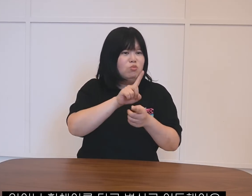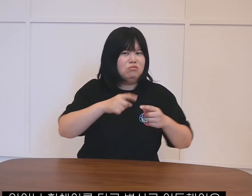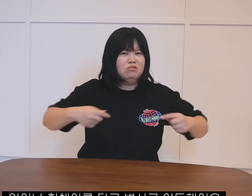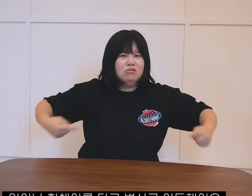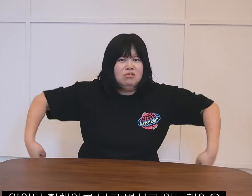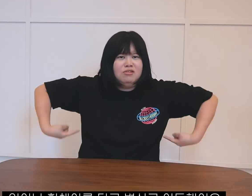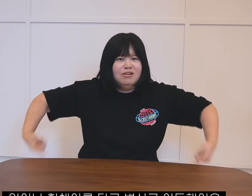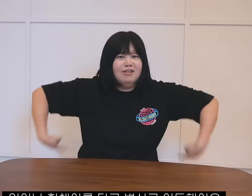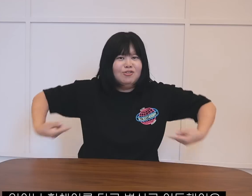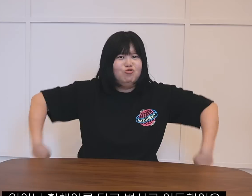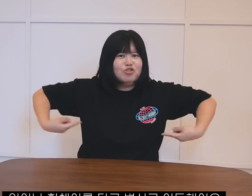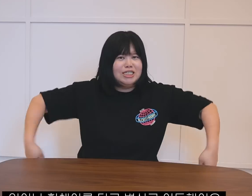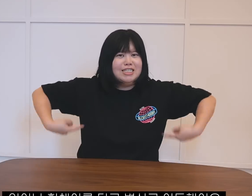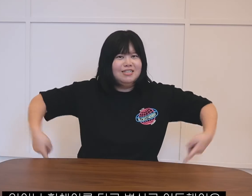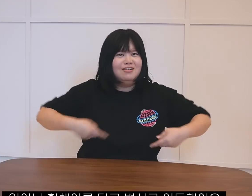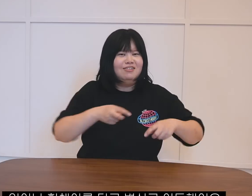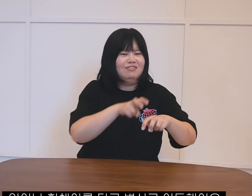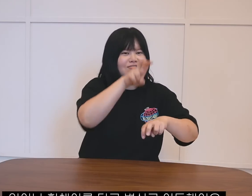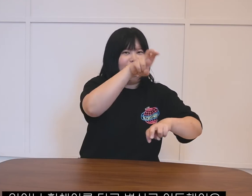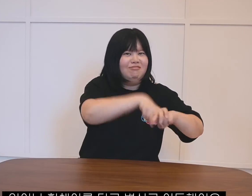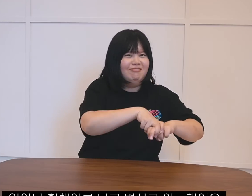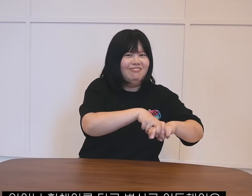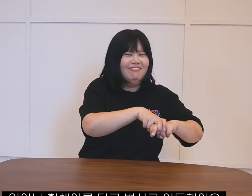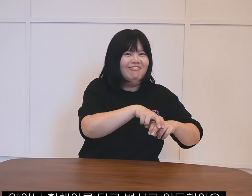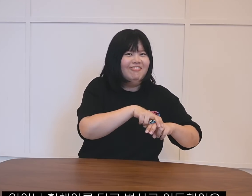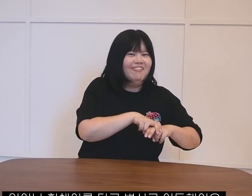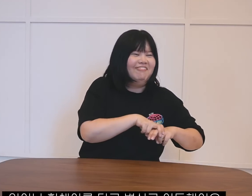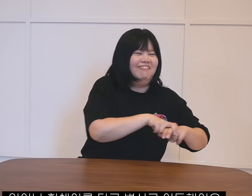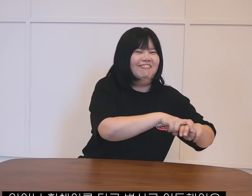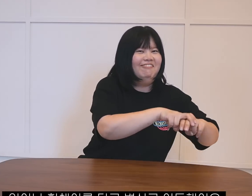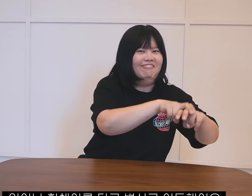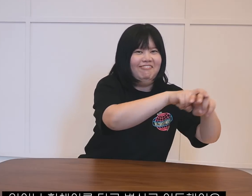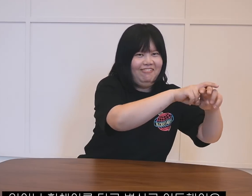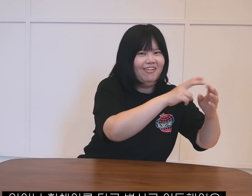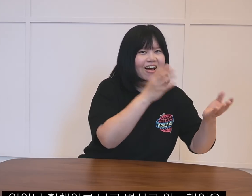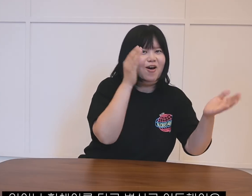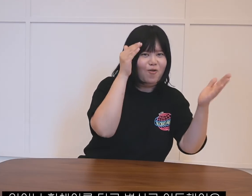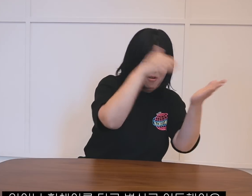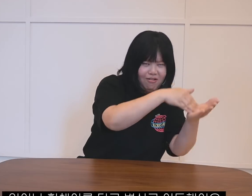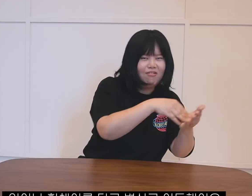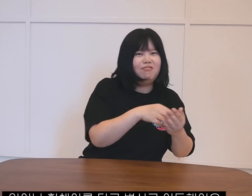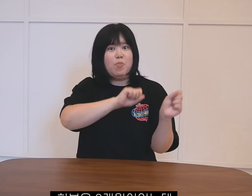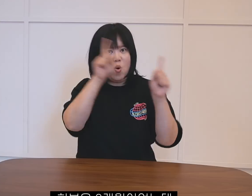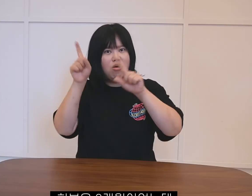but got up and went to the hospital in a wheelchair.